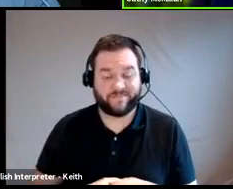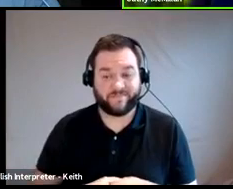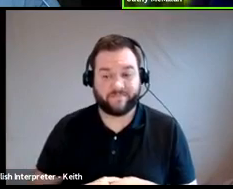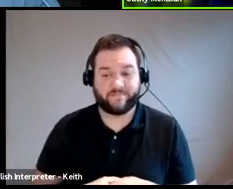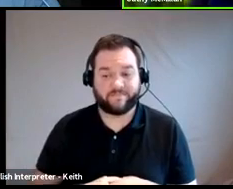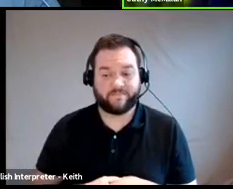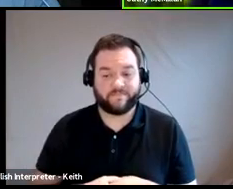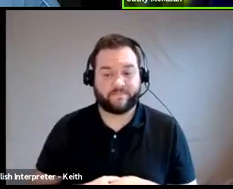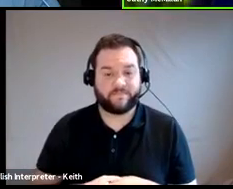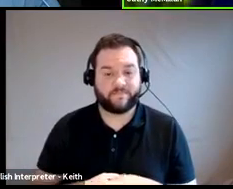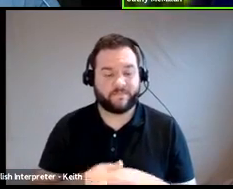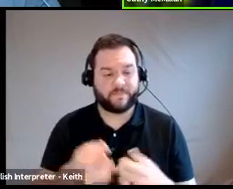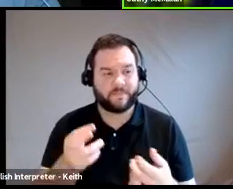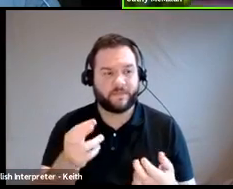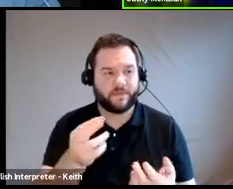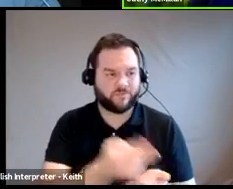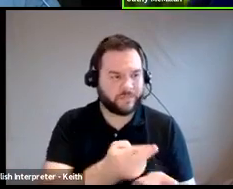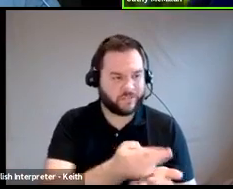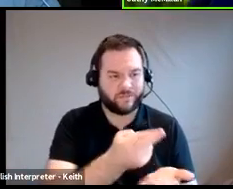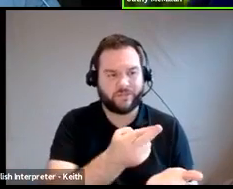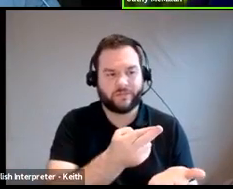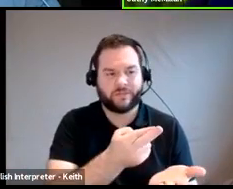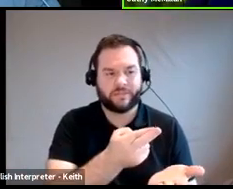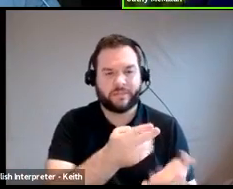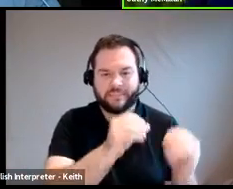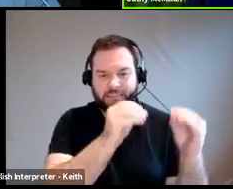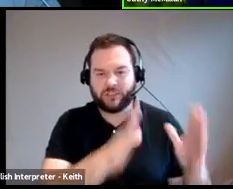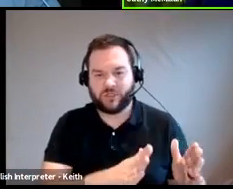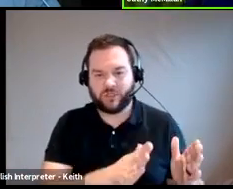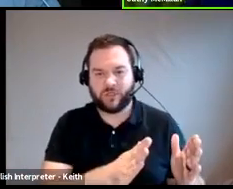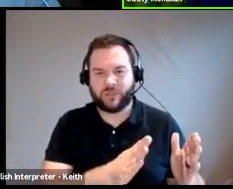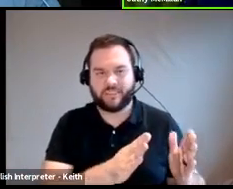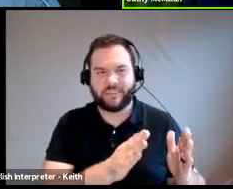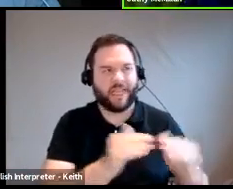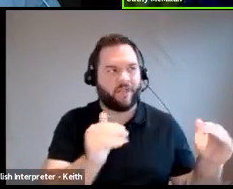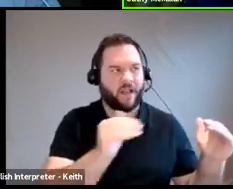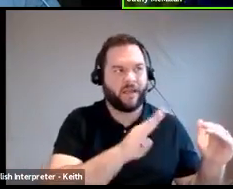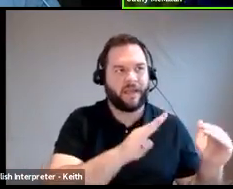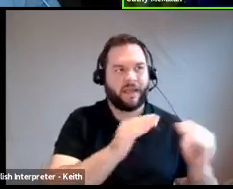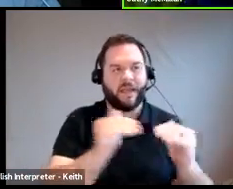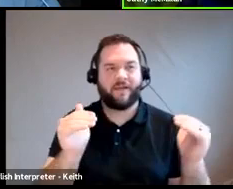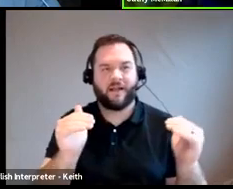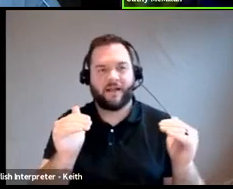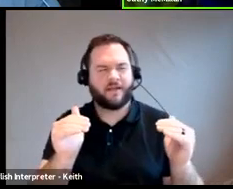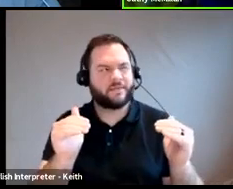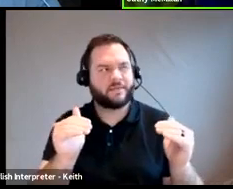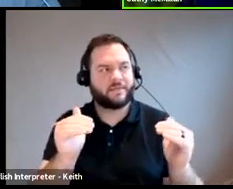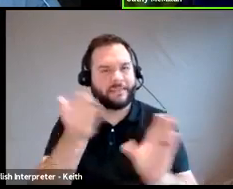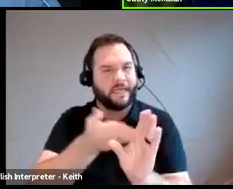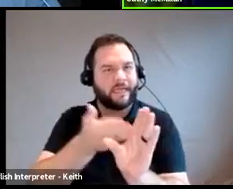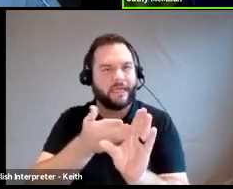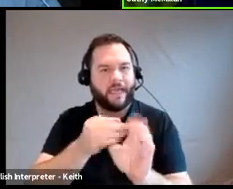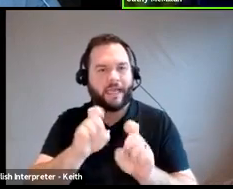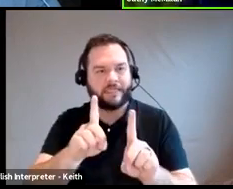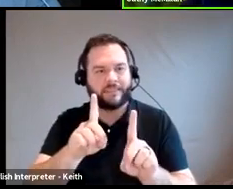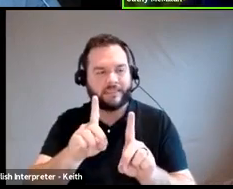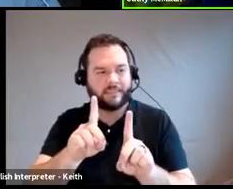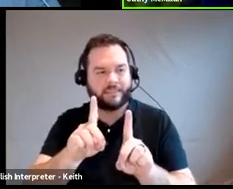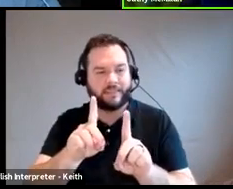free. So, the reason So, the resource teacher. today It's a difference between a level be in the assessment level be in the assessment,